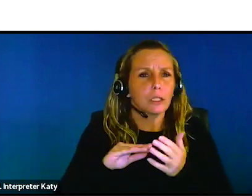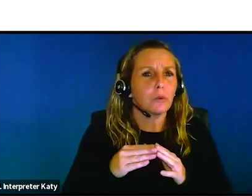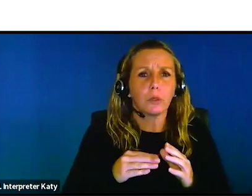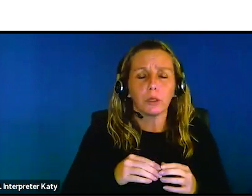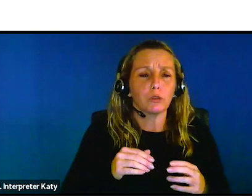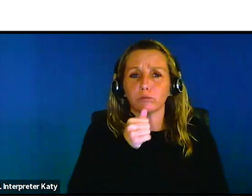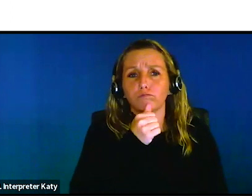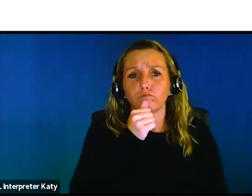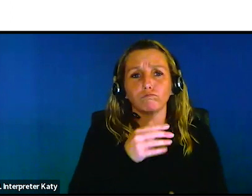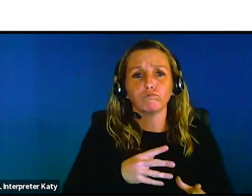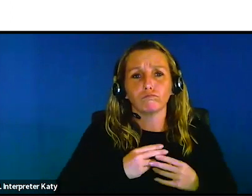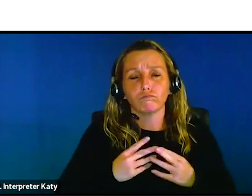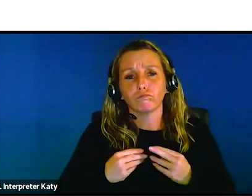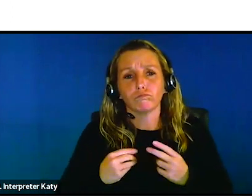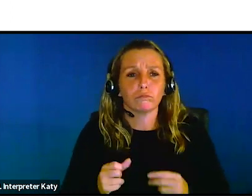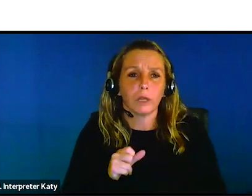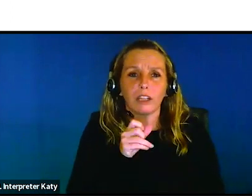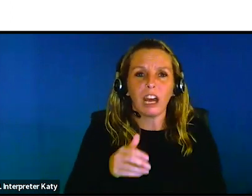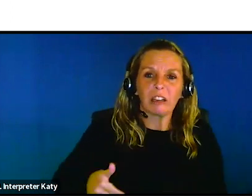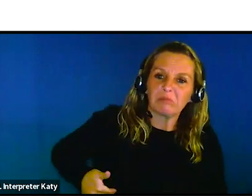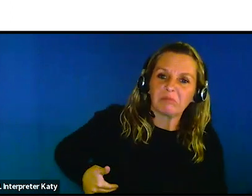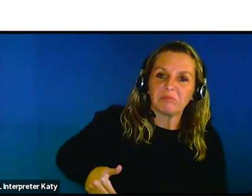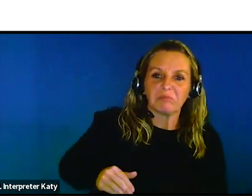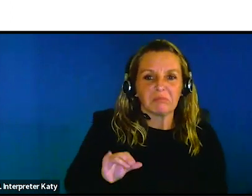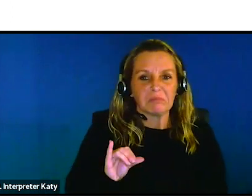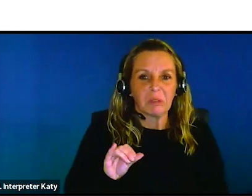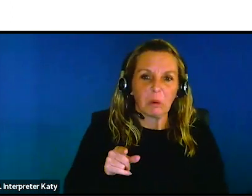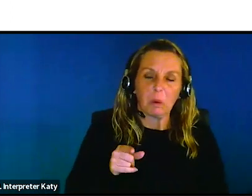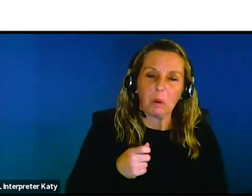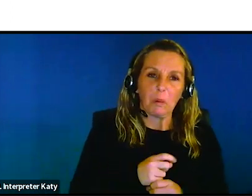There was not a sense of, we need to make sure she gets treatment.